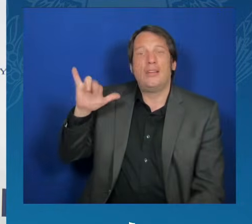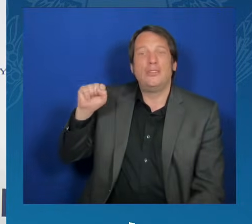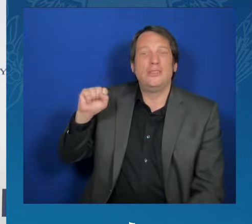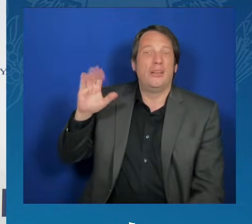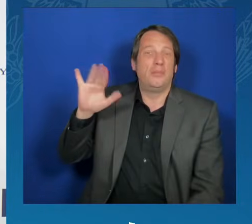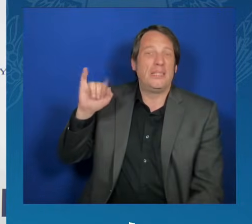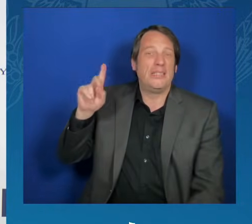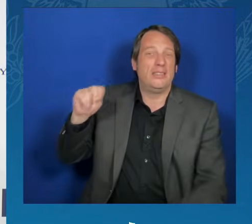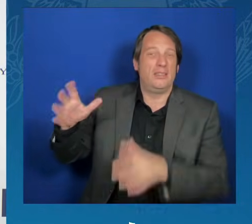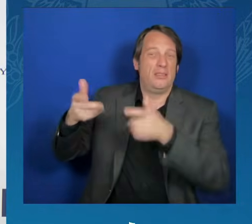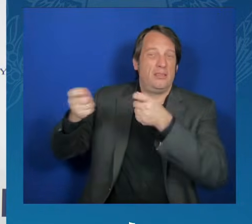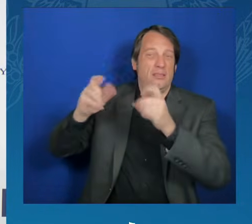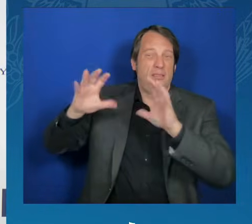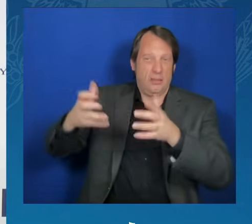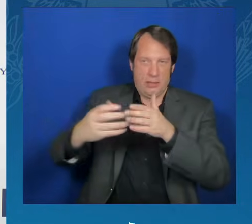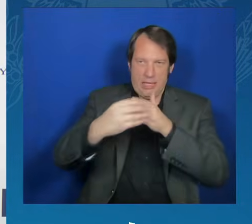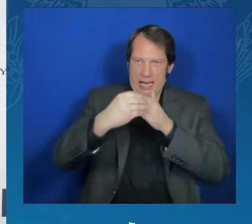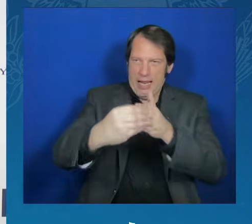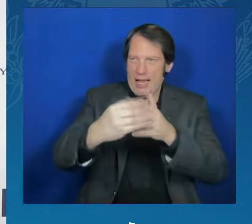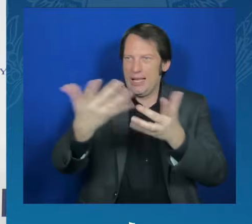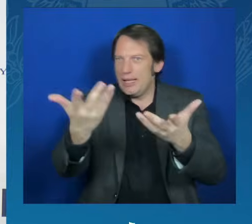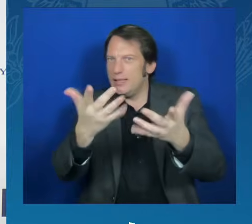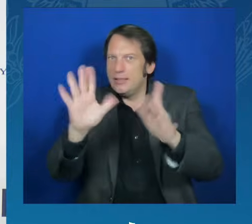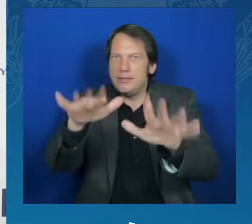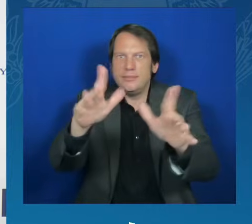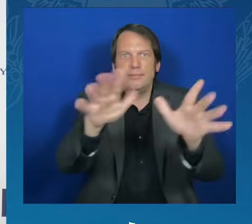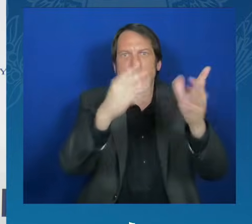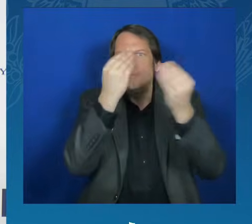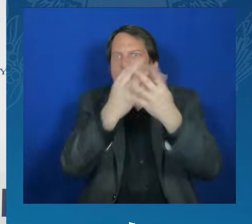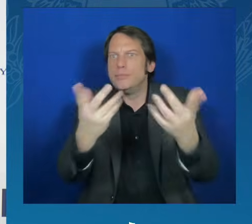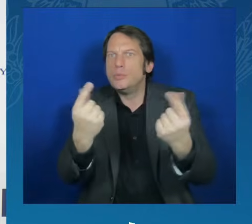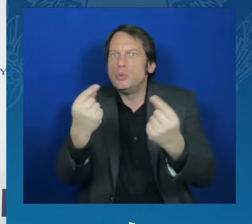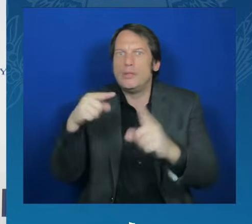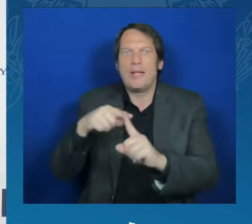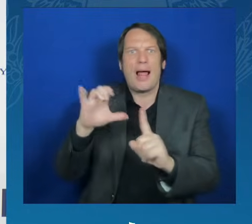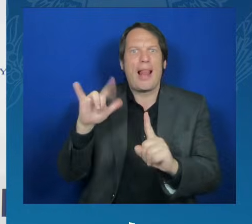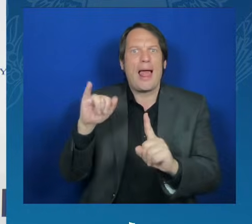We have also worked to advance and uphold rules and norms for outer space